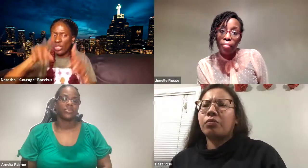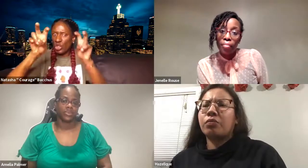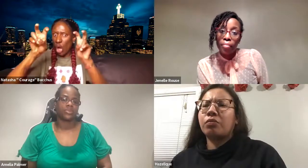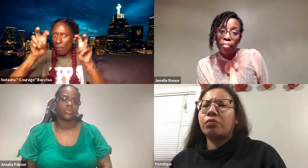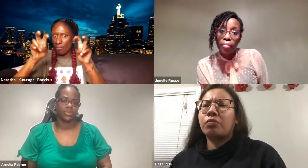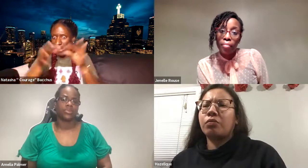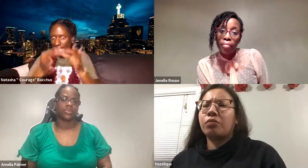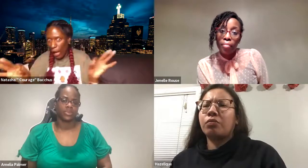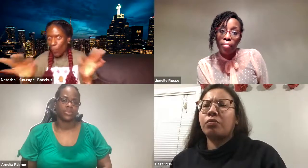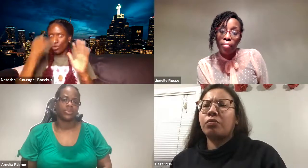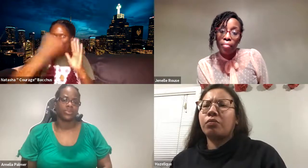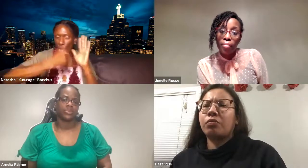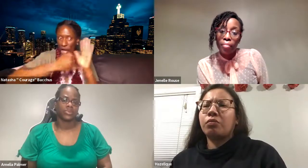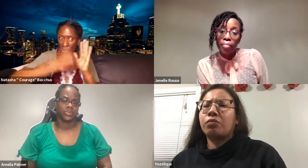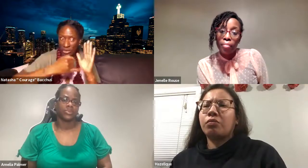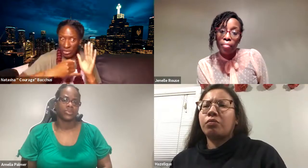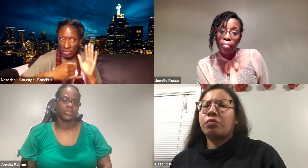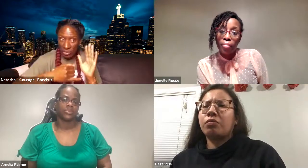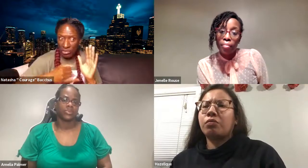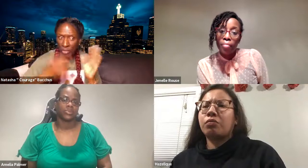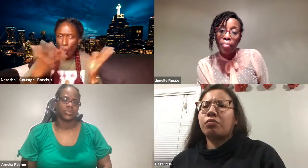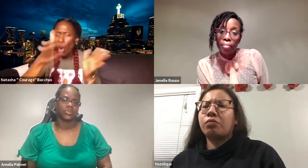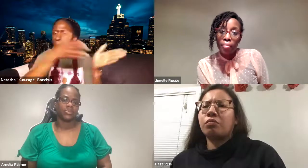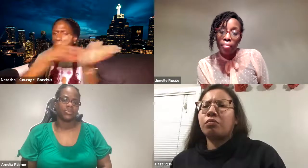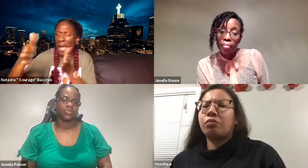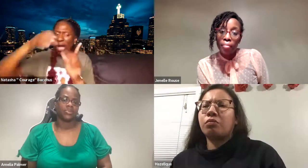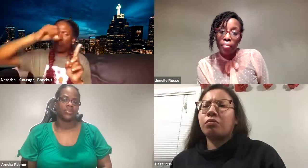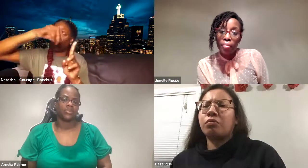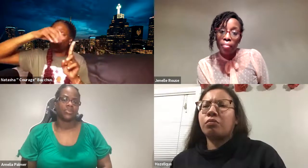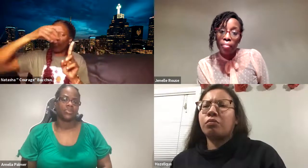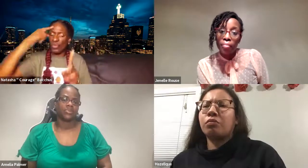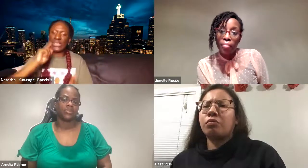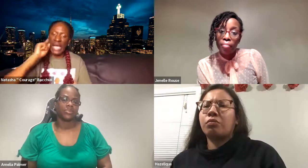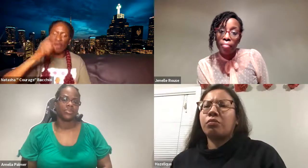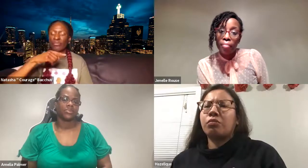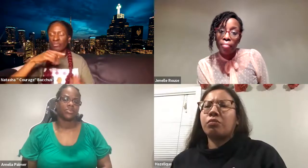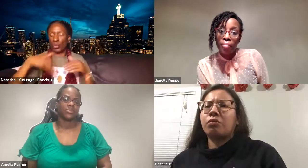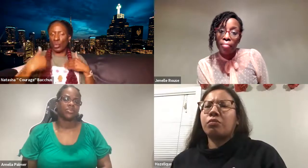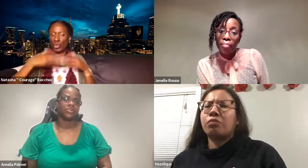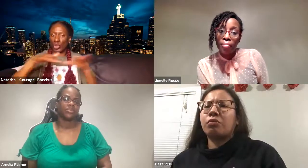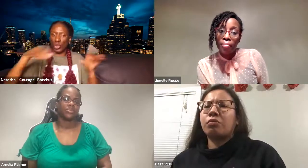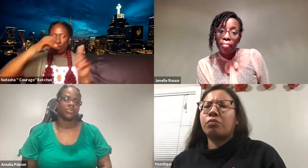how do you expose youth to this topic of language and art? and what is your plan for yourself